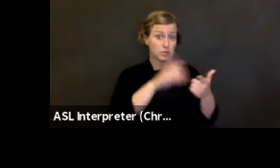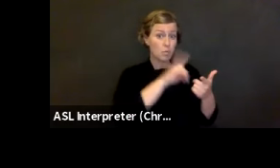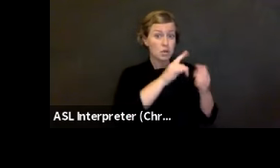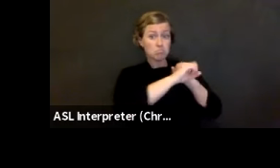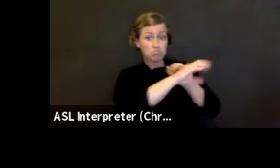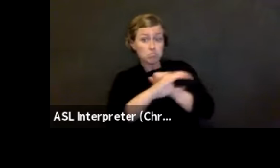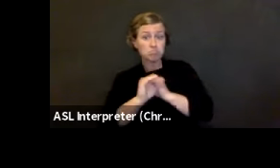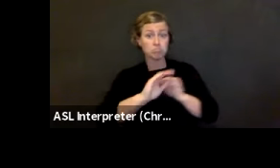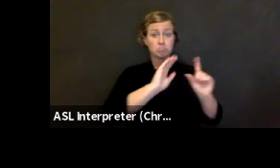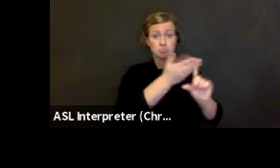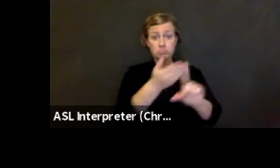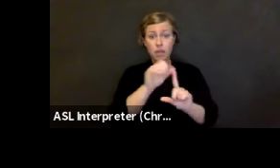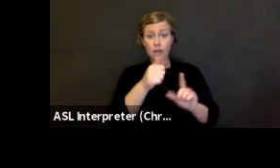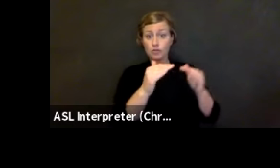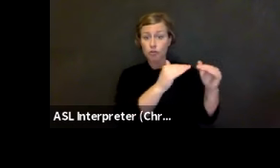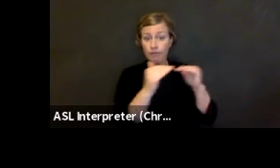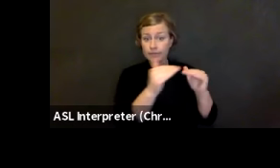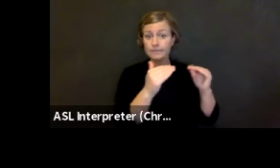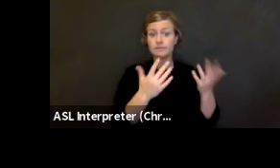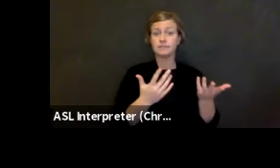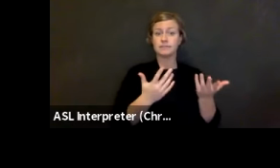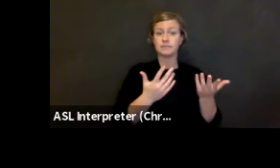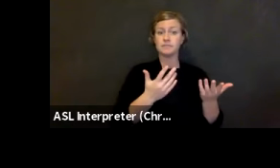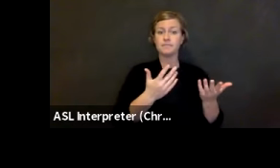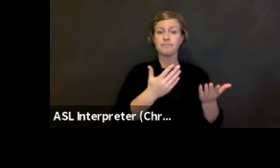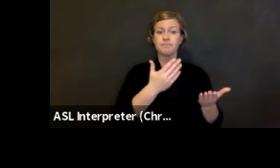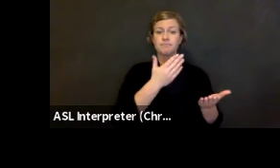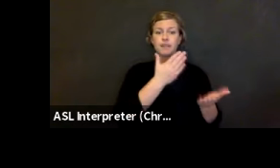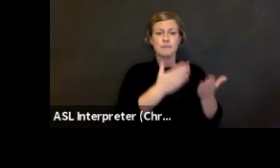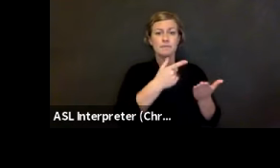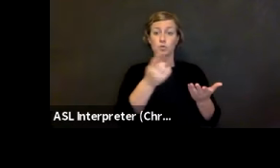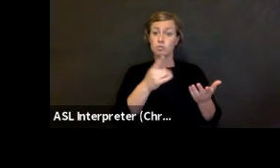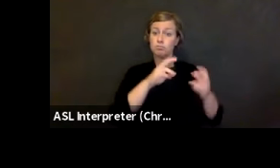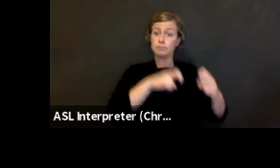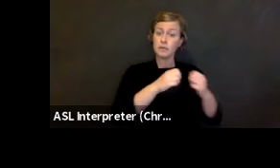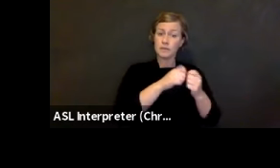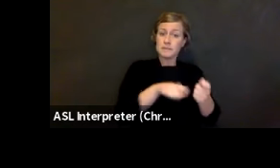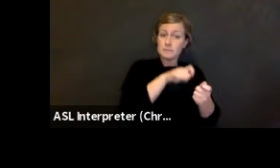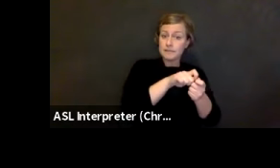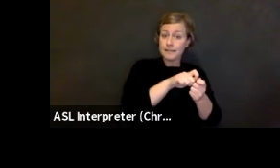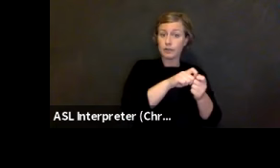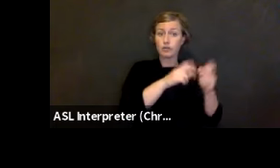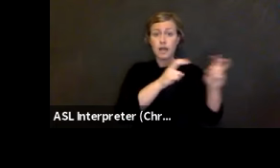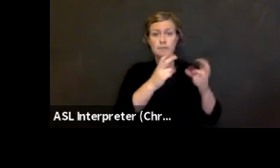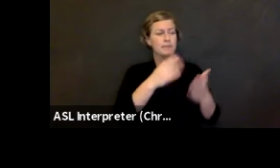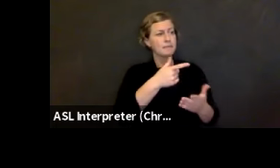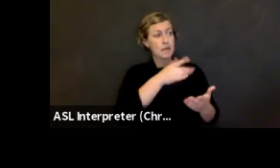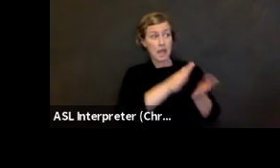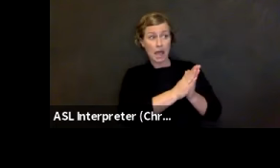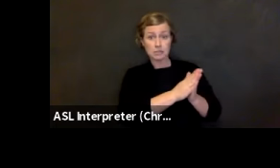to take more proactive action such as co-sponsoring a bill or working behind the scenes to influence their